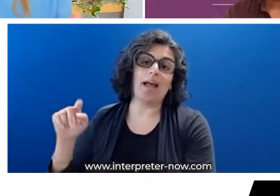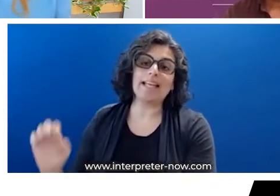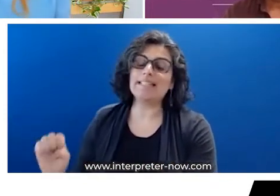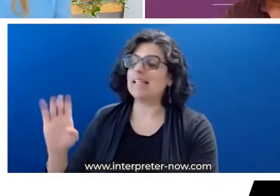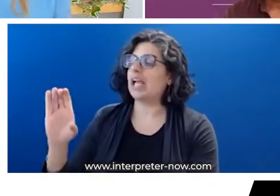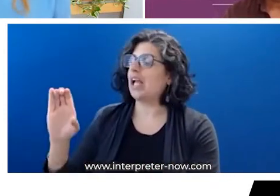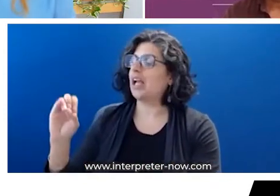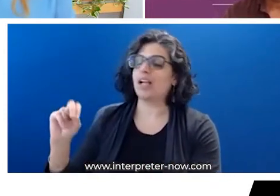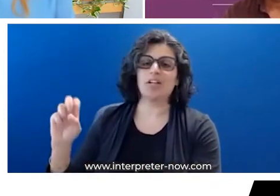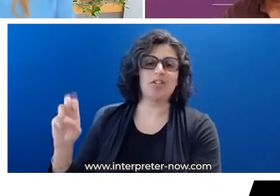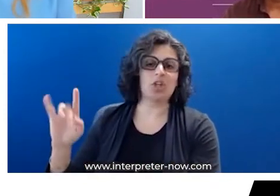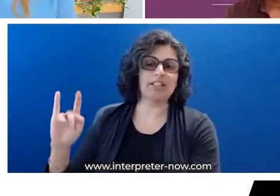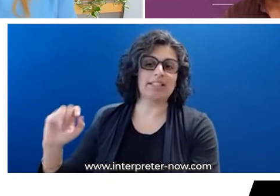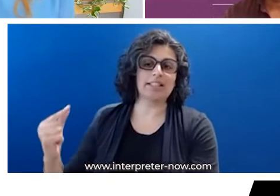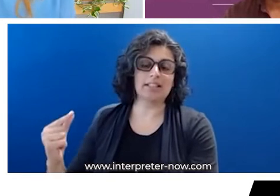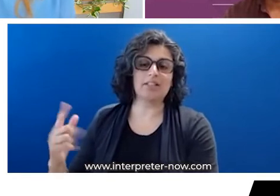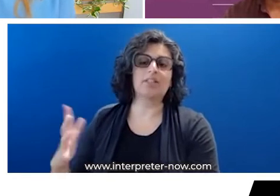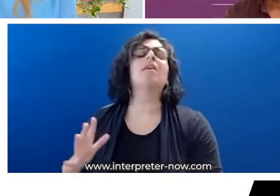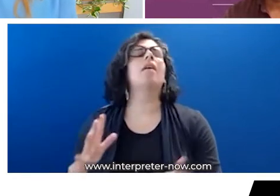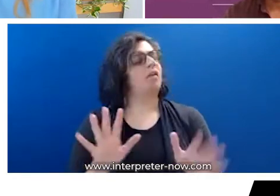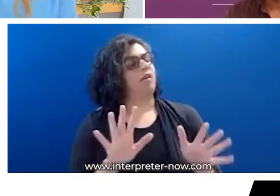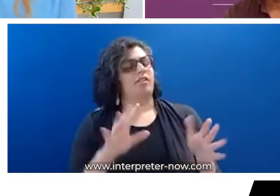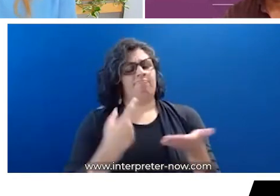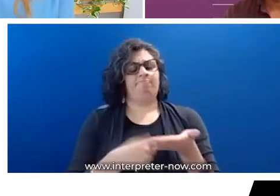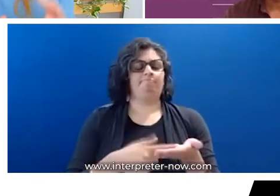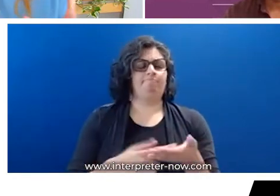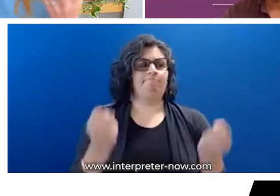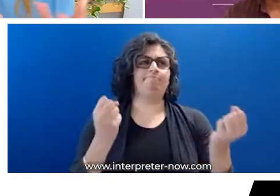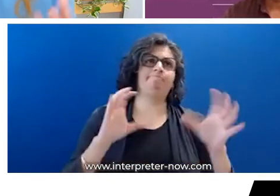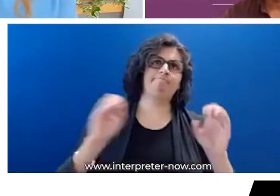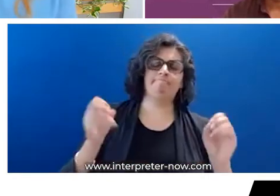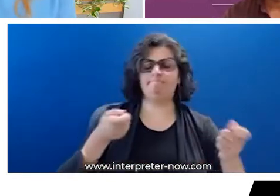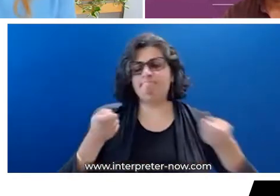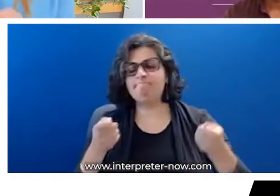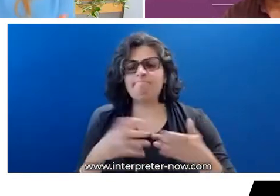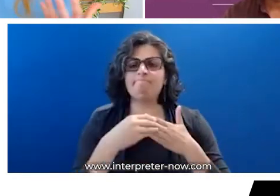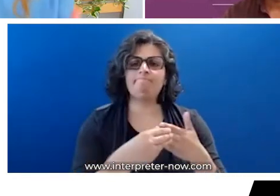Many companies, individuals, managers, and leaders are working to navigate a more distributed,